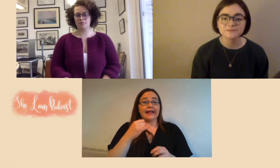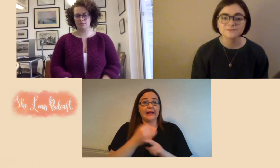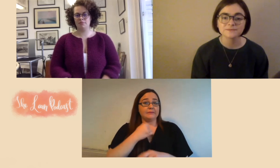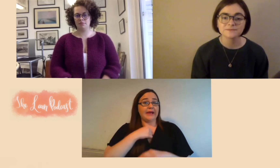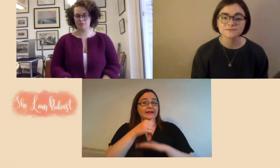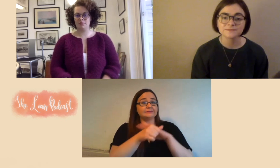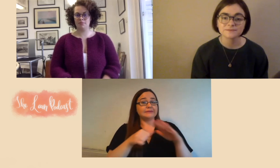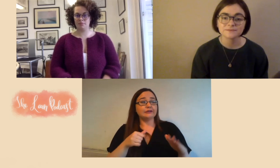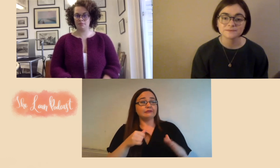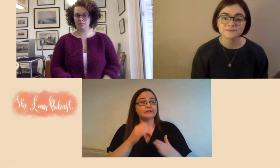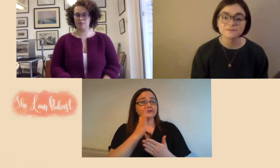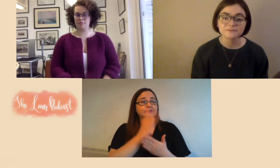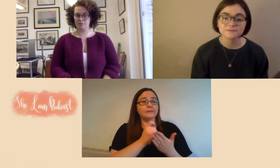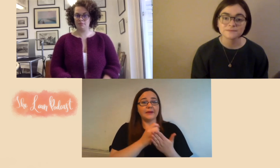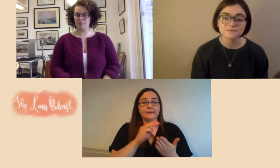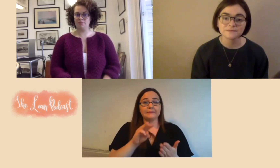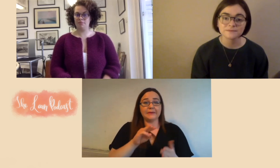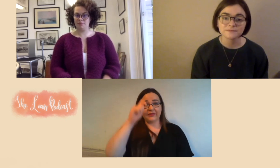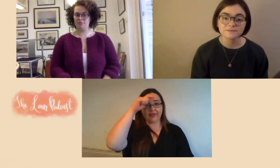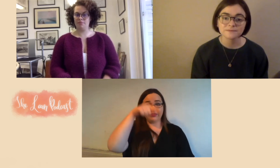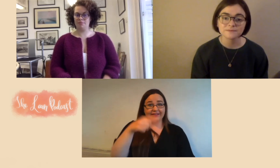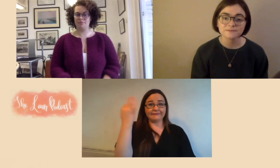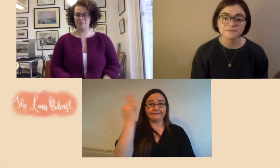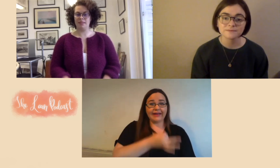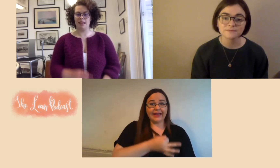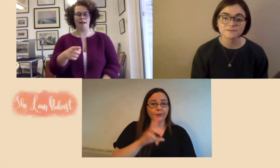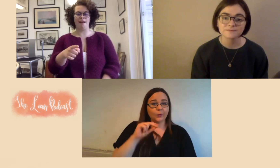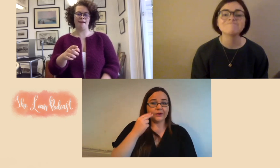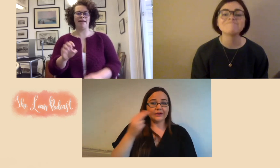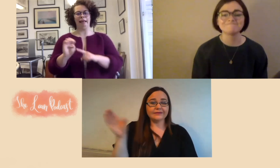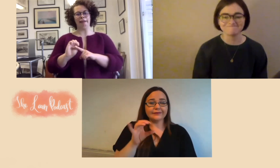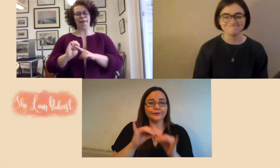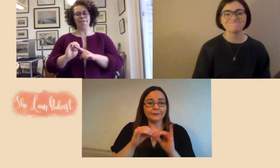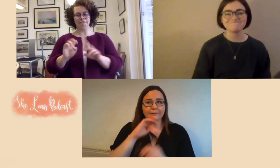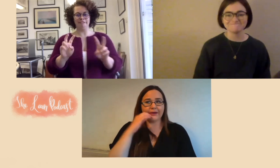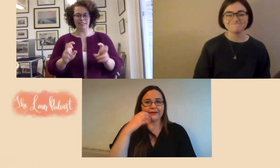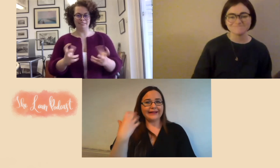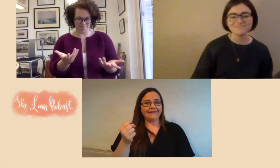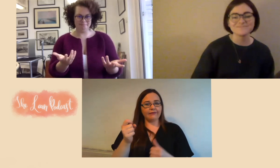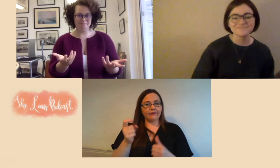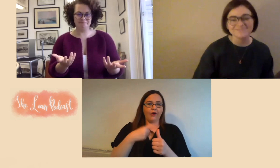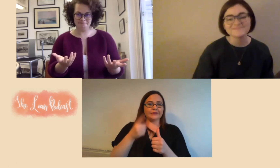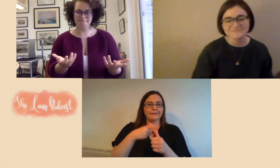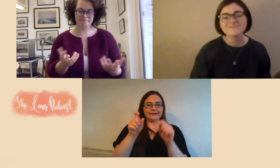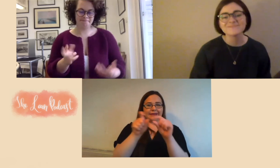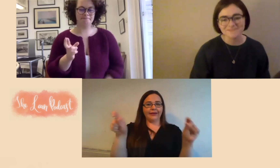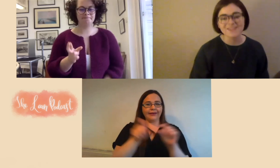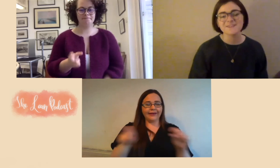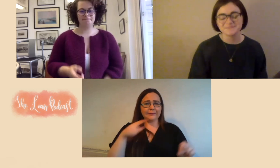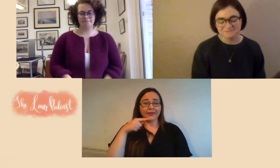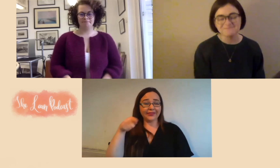and in my experience, sometimes people think, oh, that's great. We don't need an interpreter, cause there's automatic captioning there.